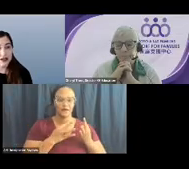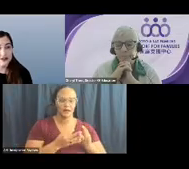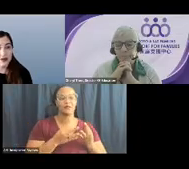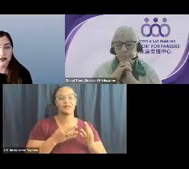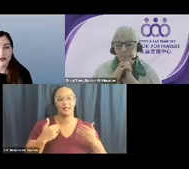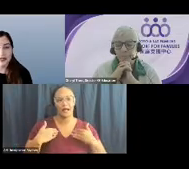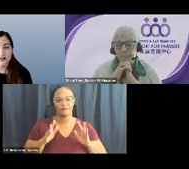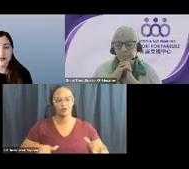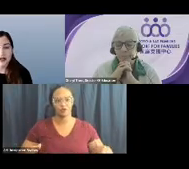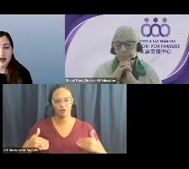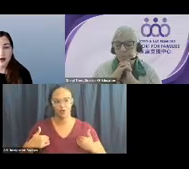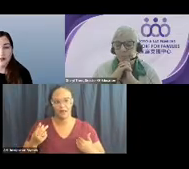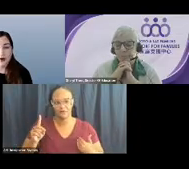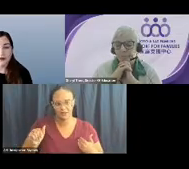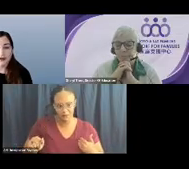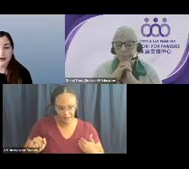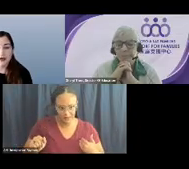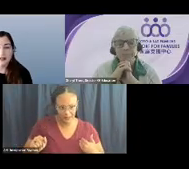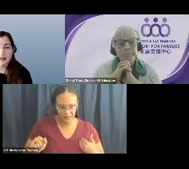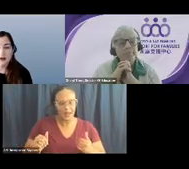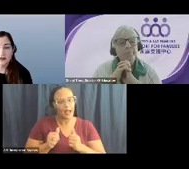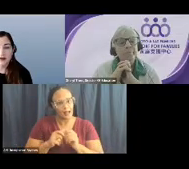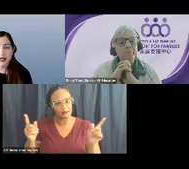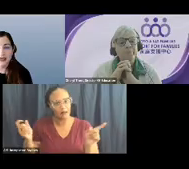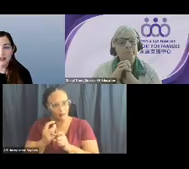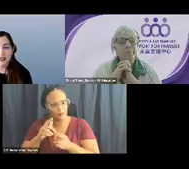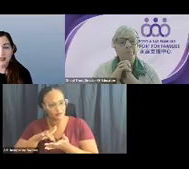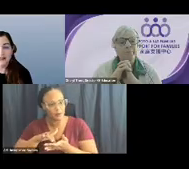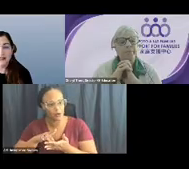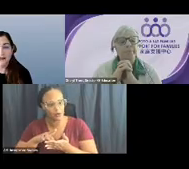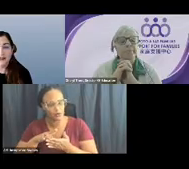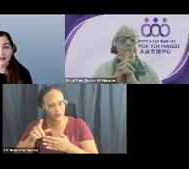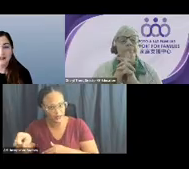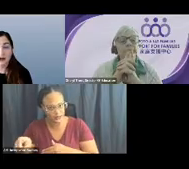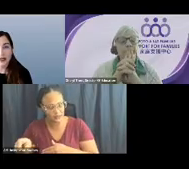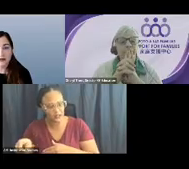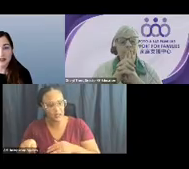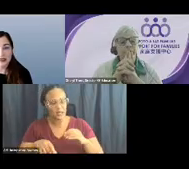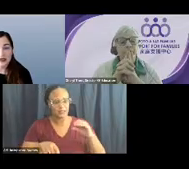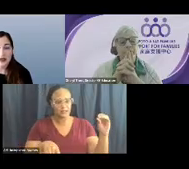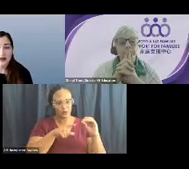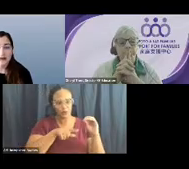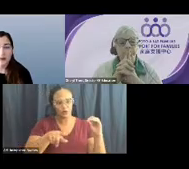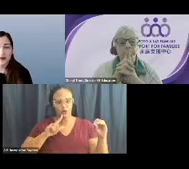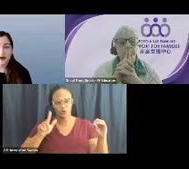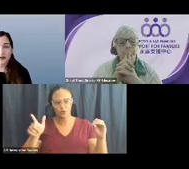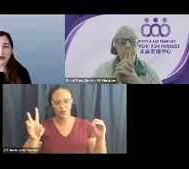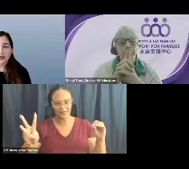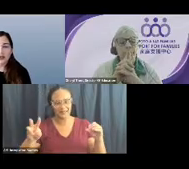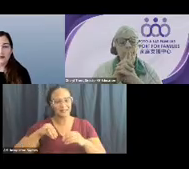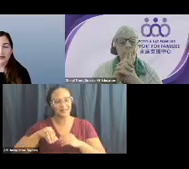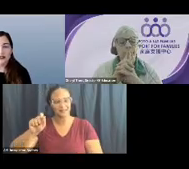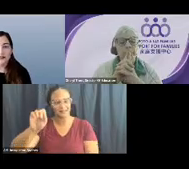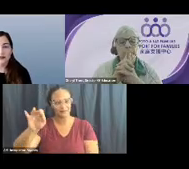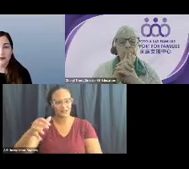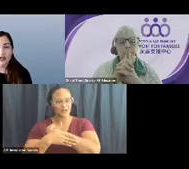complex medical needs birth to 26 years of age in San Francisco County. They provide workshops,